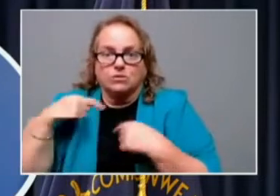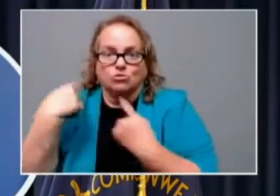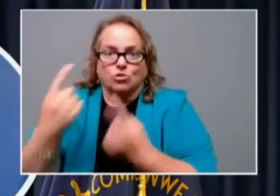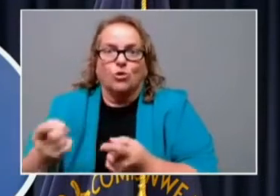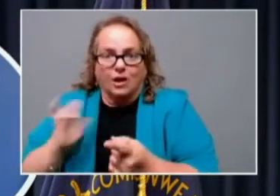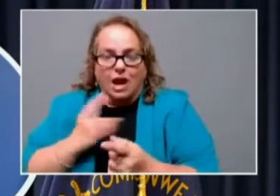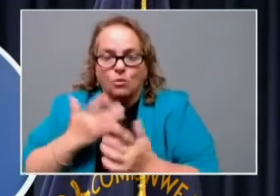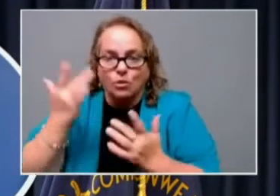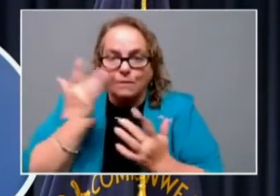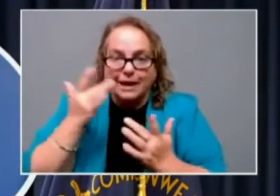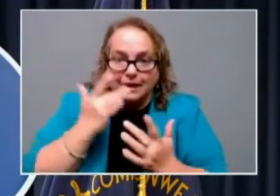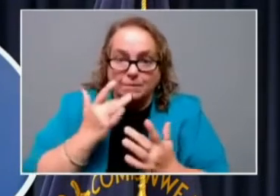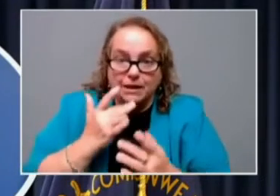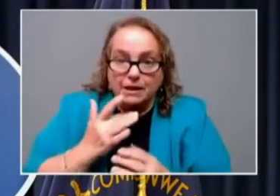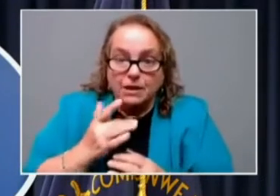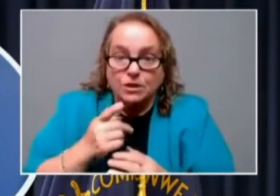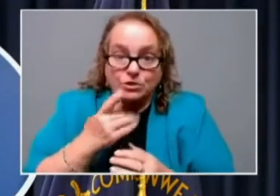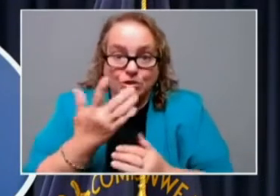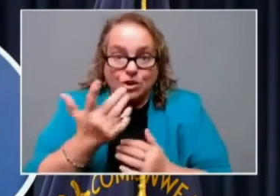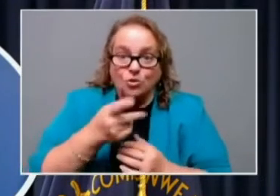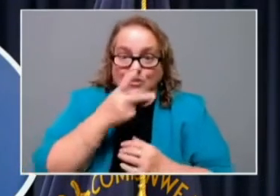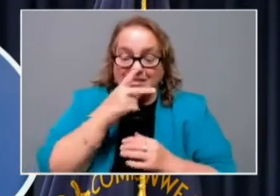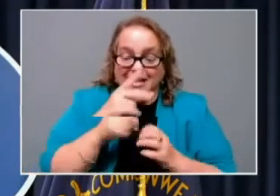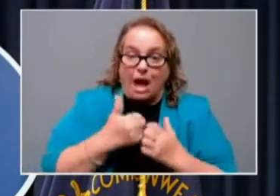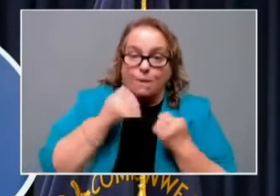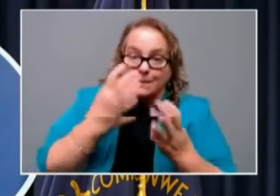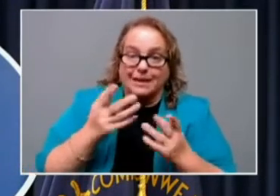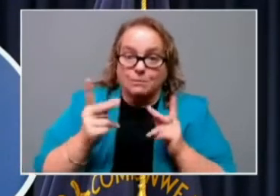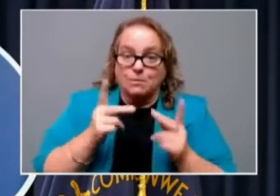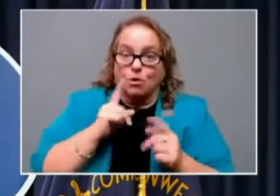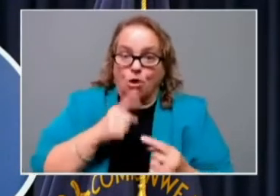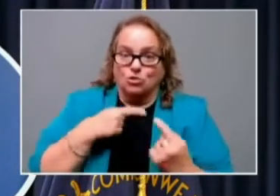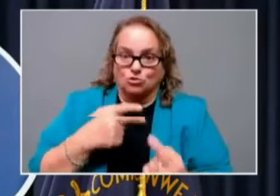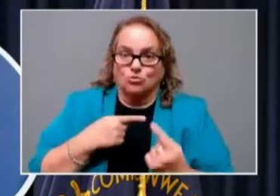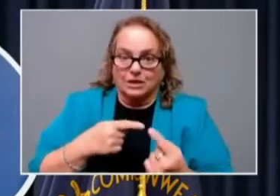at how many of them are struggling. Uh They are working hard to increase the